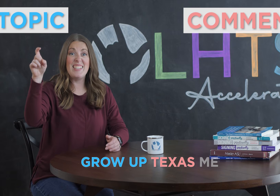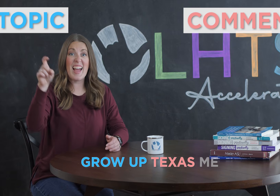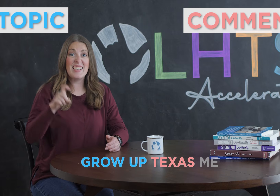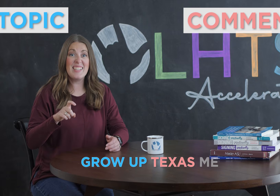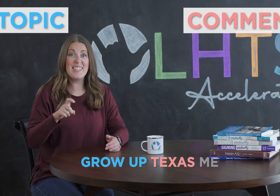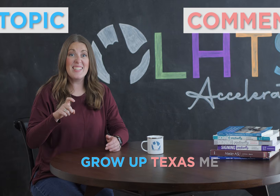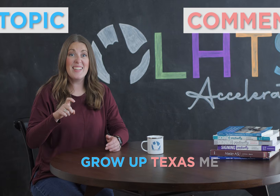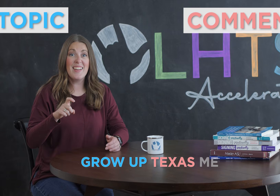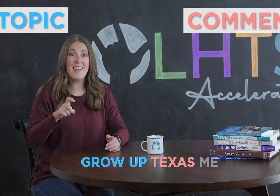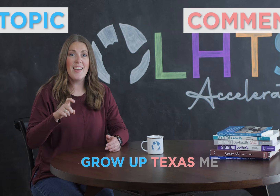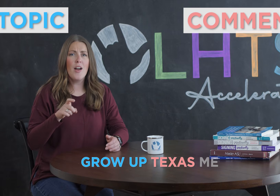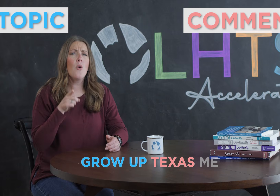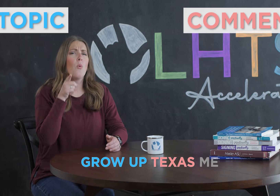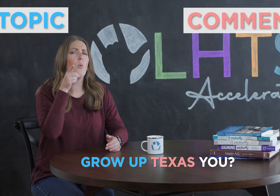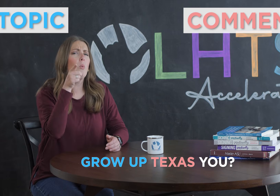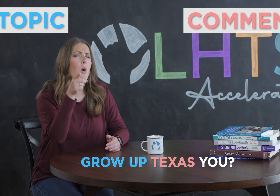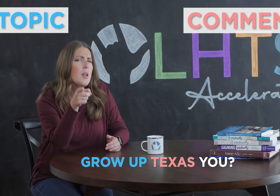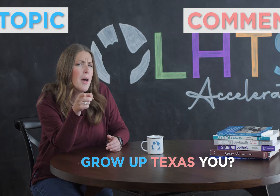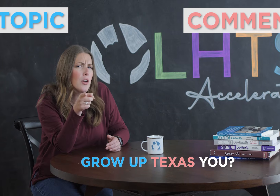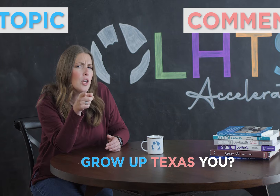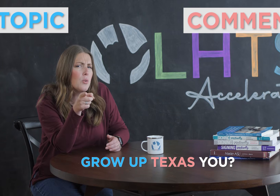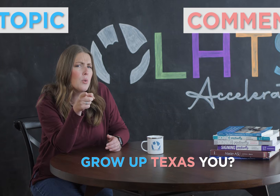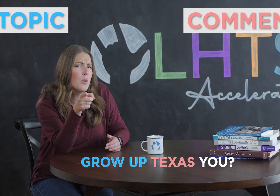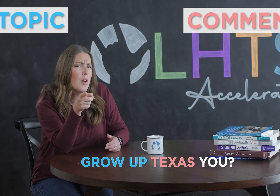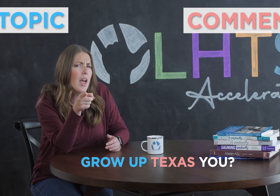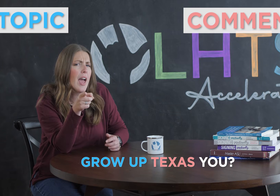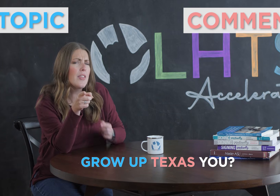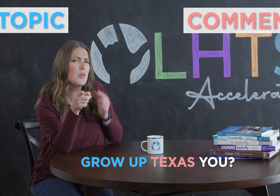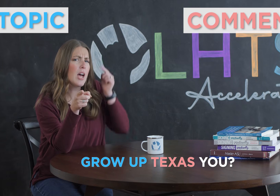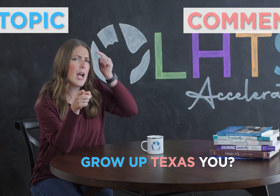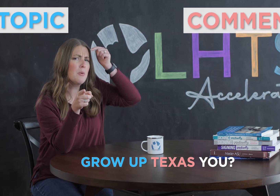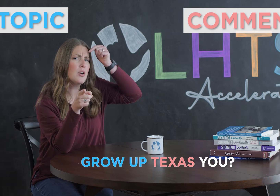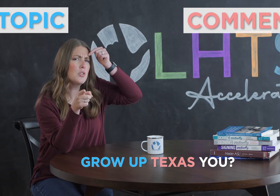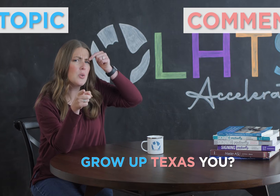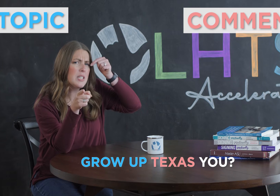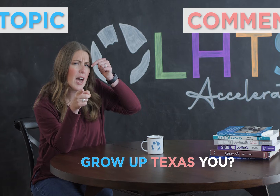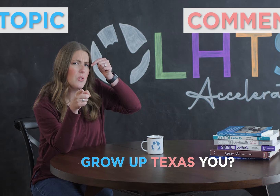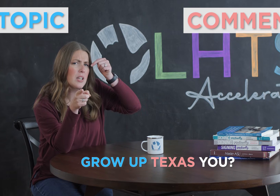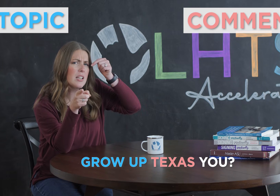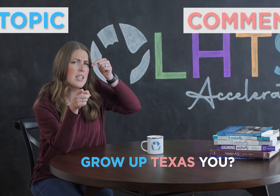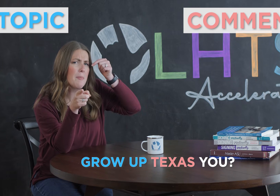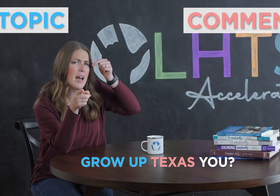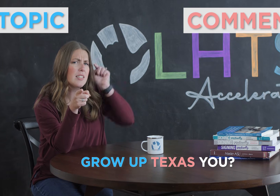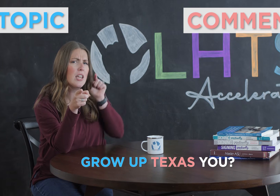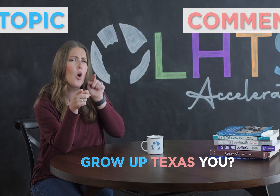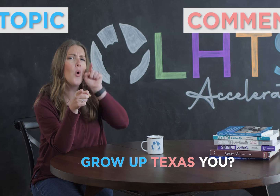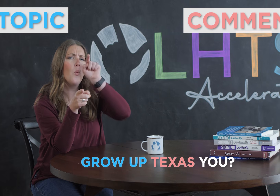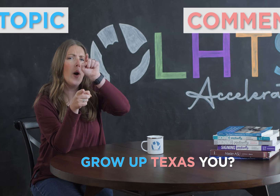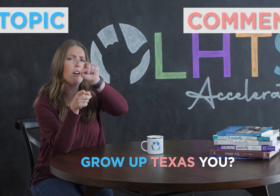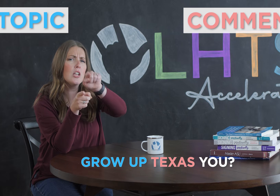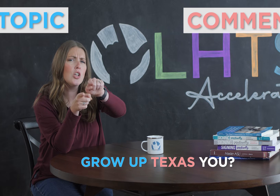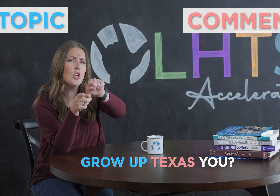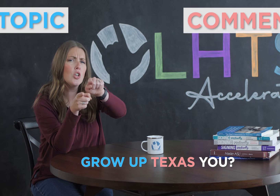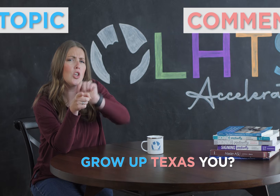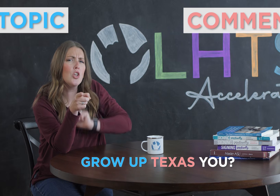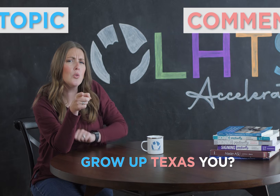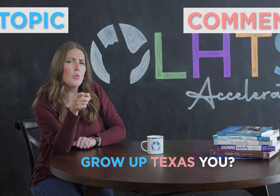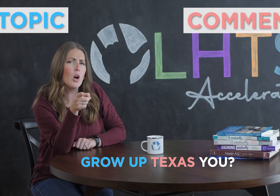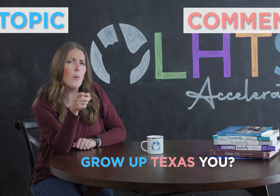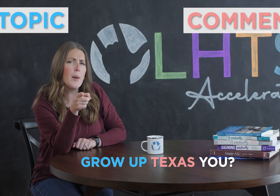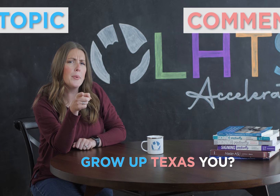Texas, what about you?' And those eyebrows go down because I'm asking where did you grow up.